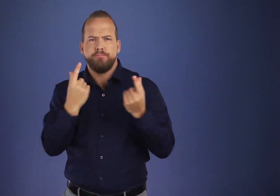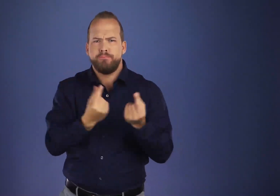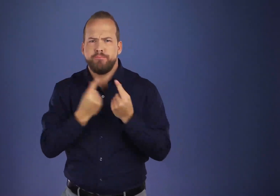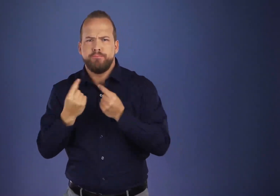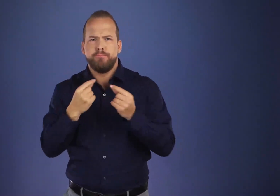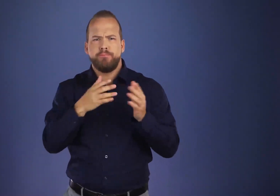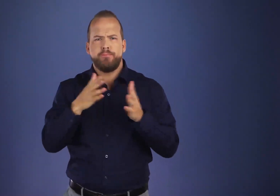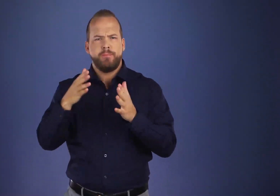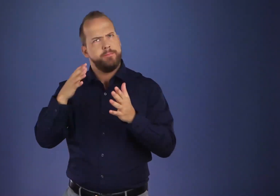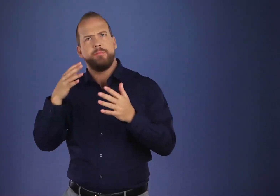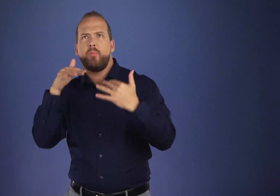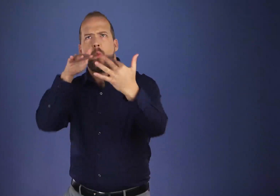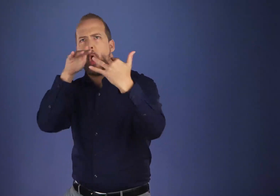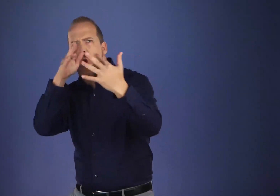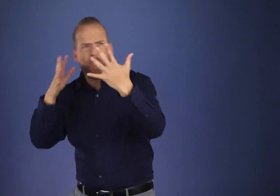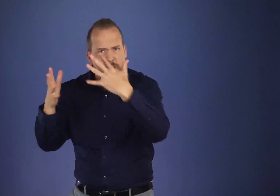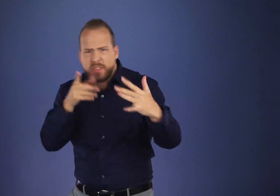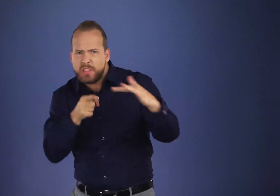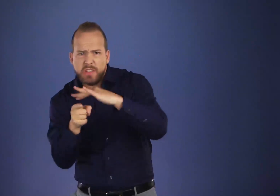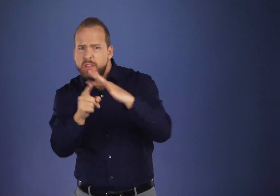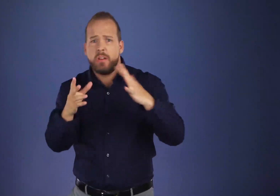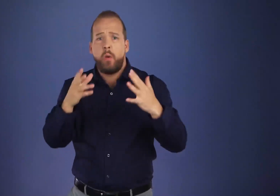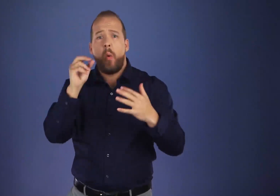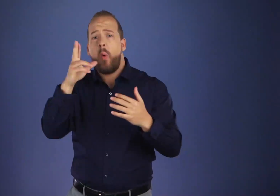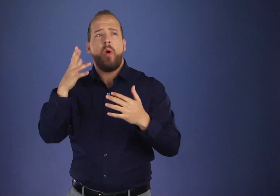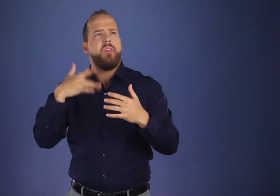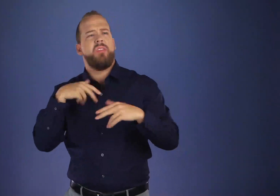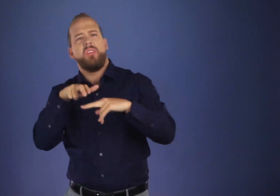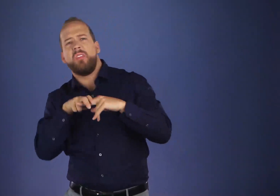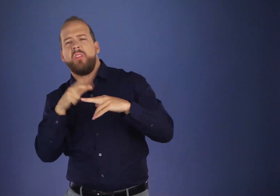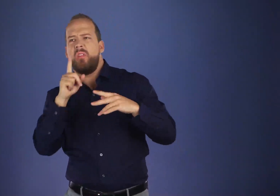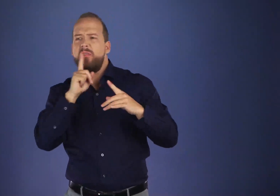A.A.'s entered the services and were scattered all over the world.